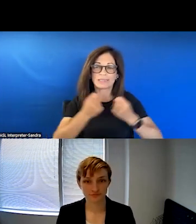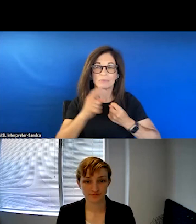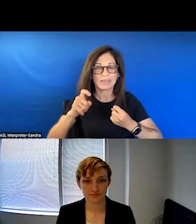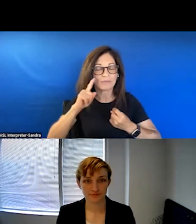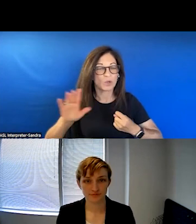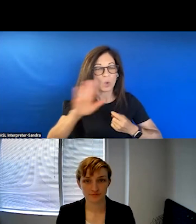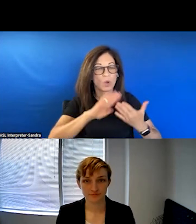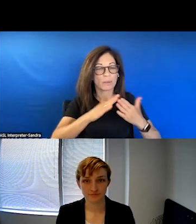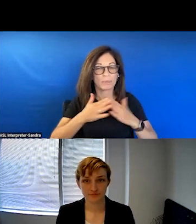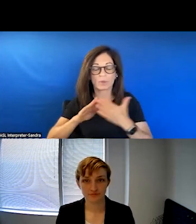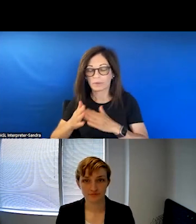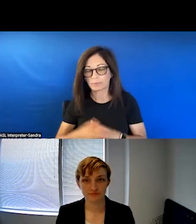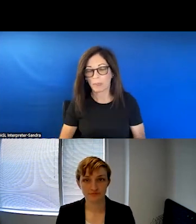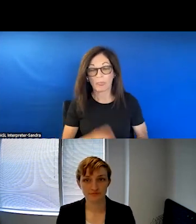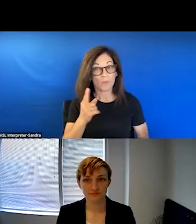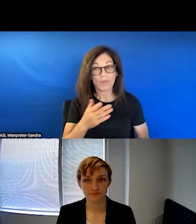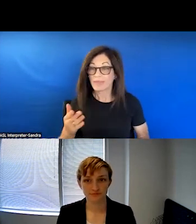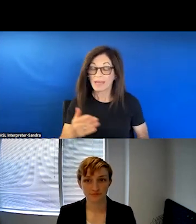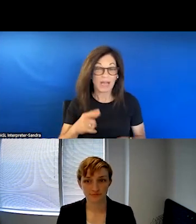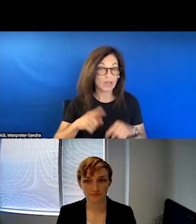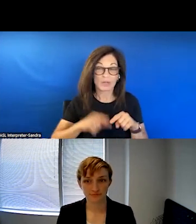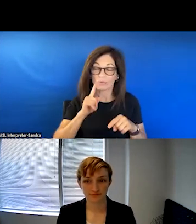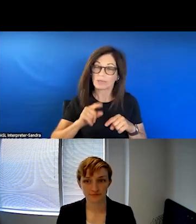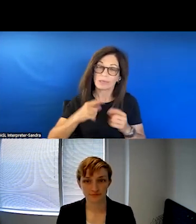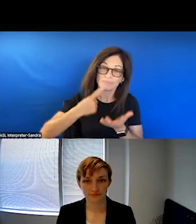ONE OF THE THINGS I WASN'T REALLY ABLE TO LEAN INTO, WAS THAT WHEN YOU GET INTO THE